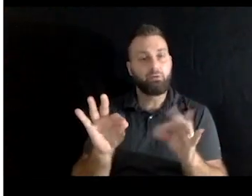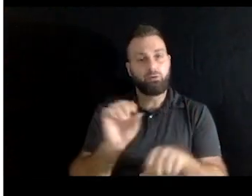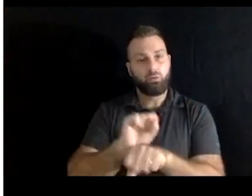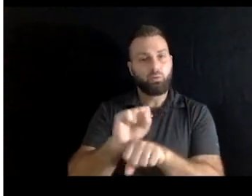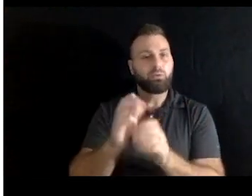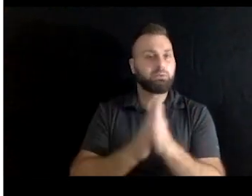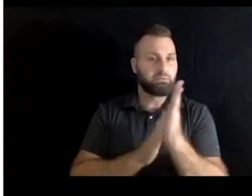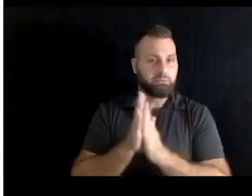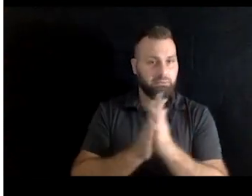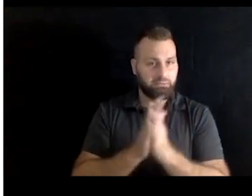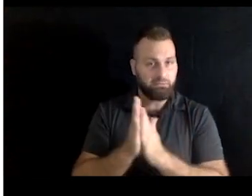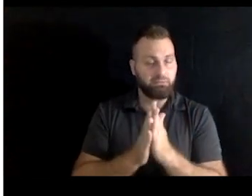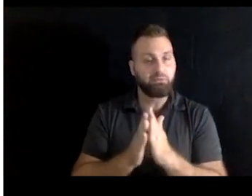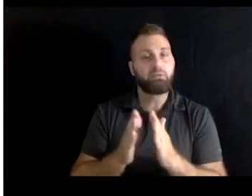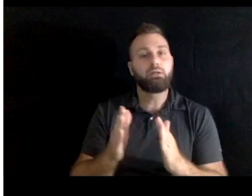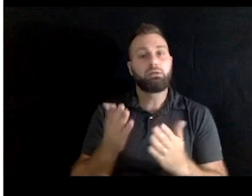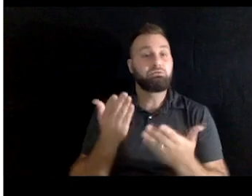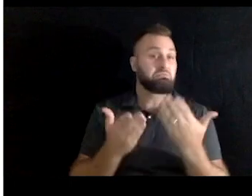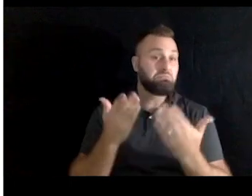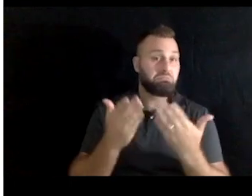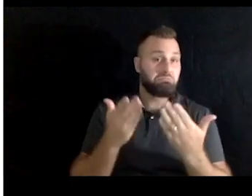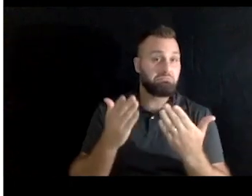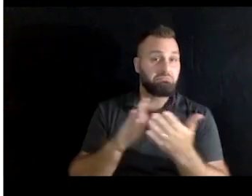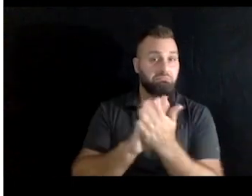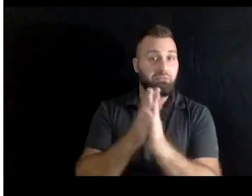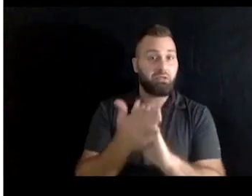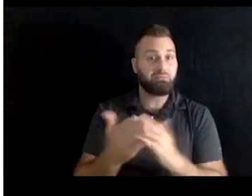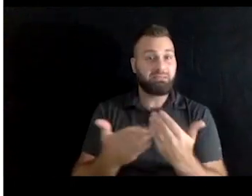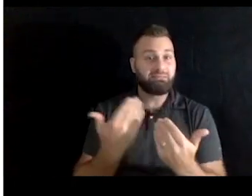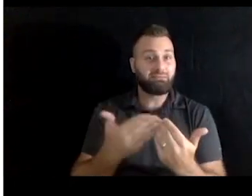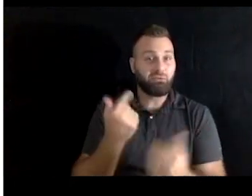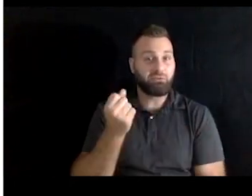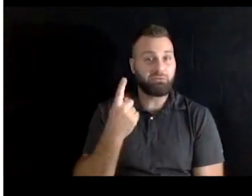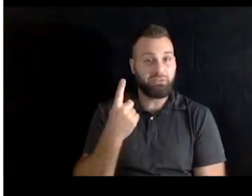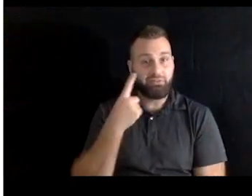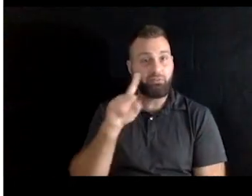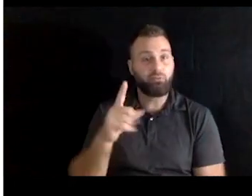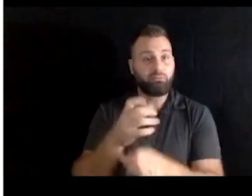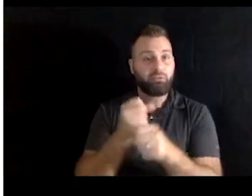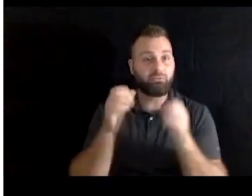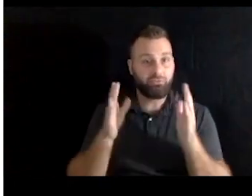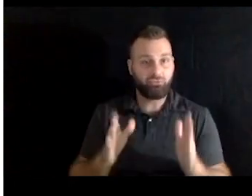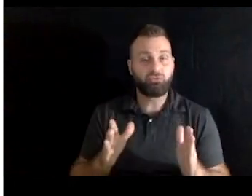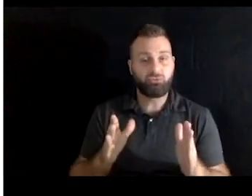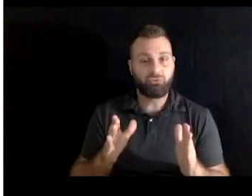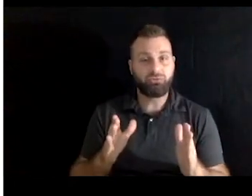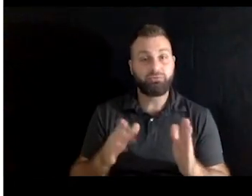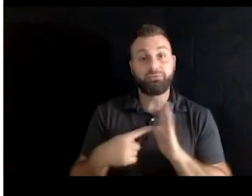incentives so that maybe they'll become easier to understand for beneficiaries. Like Bond we're,